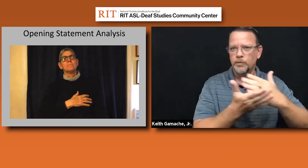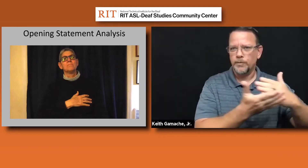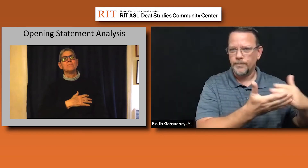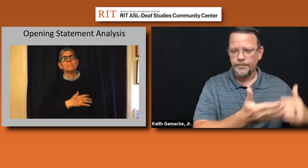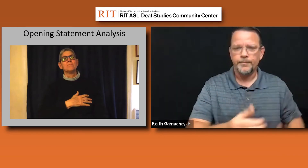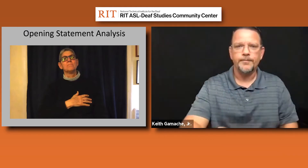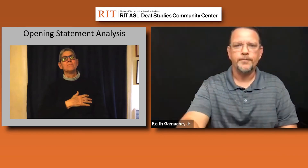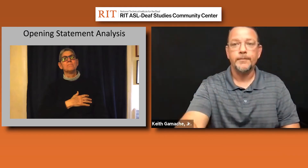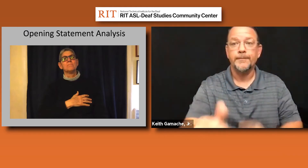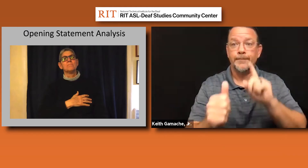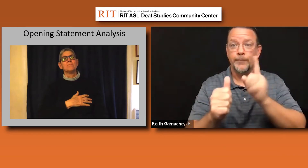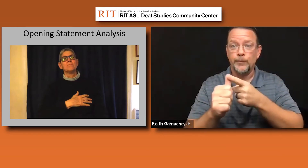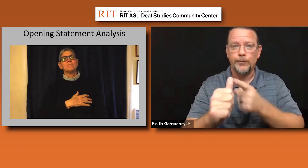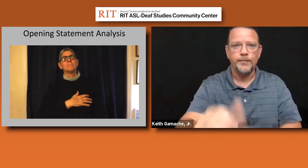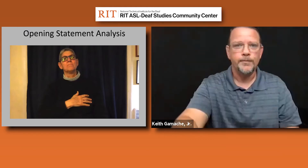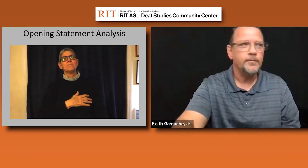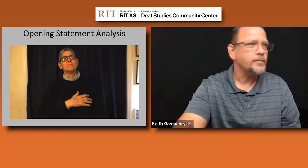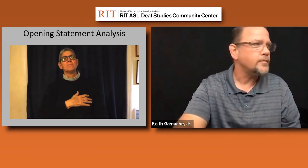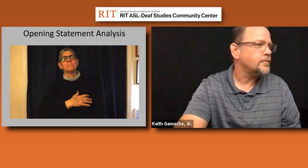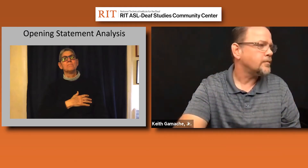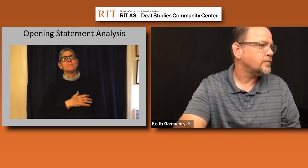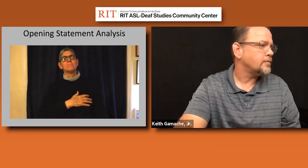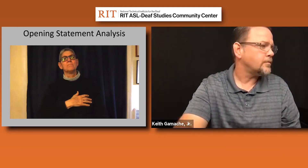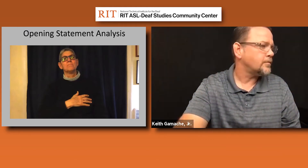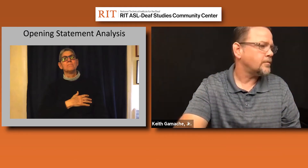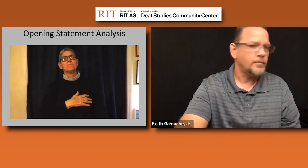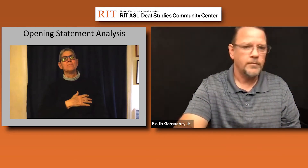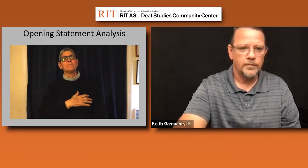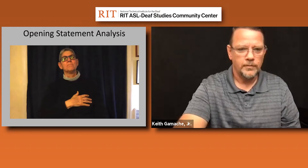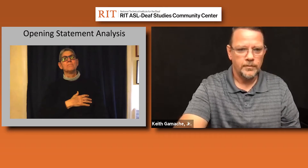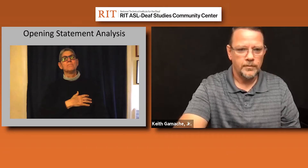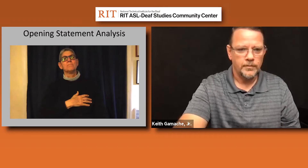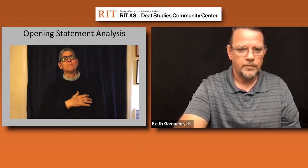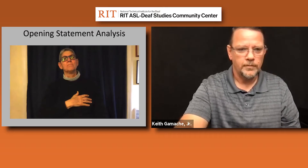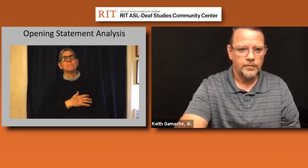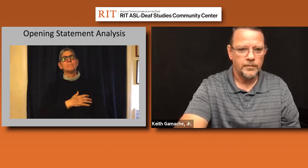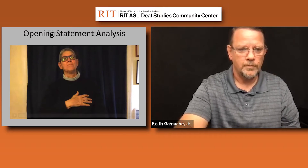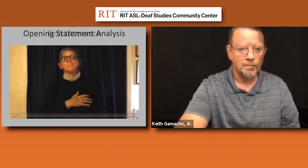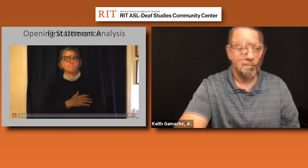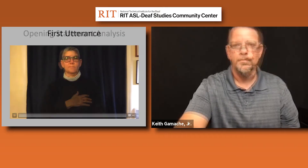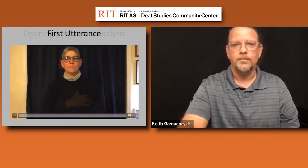I notice 5 particular utterances. Let's take a look at the first.